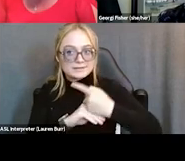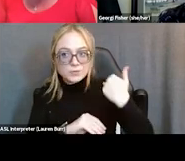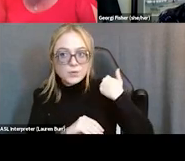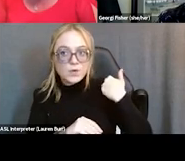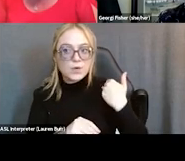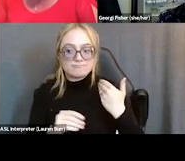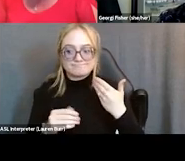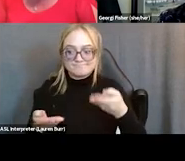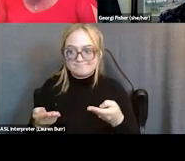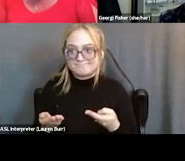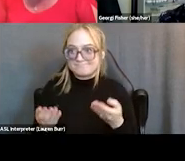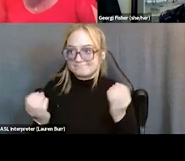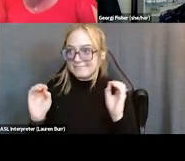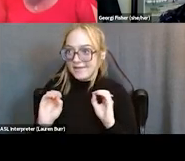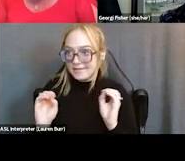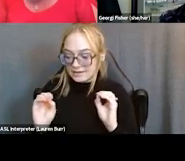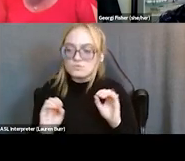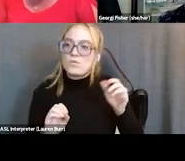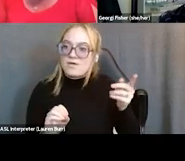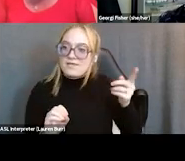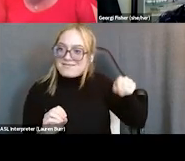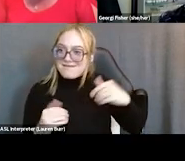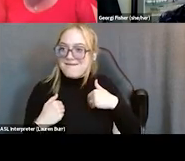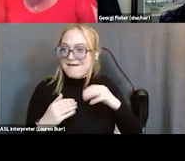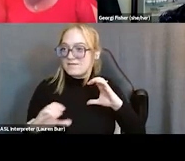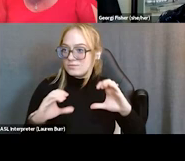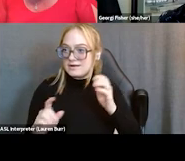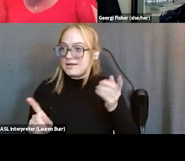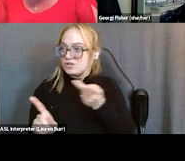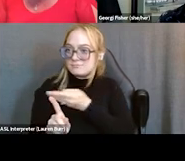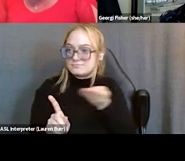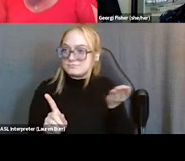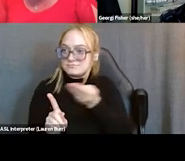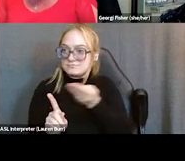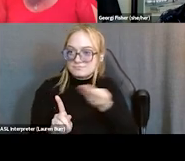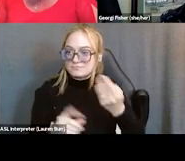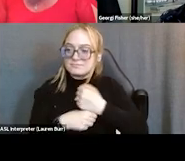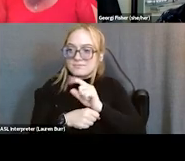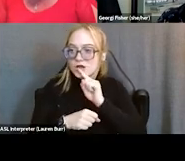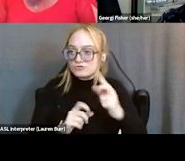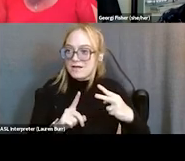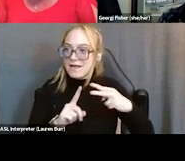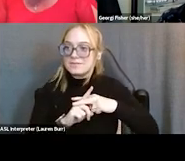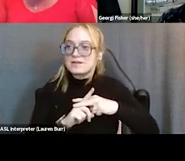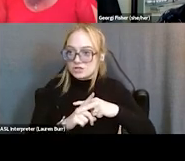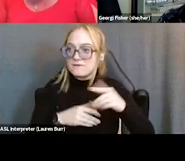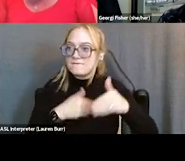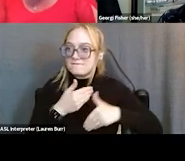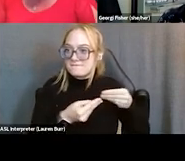And so they have that communication back and forth too to make sure that the applications are sort of flowing correctly.